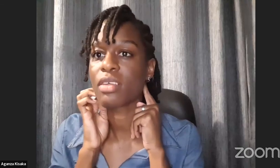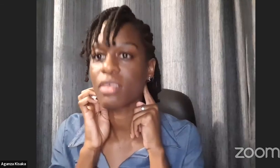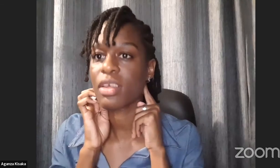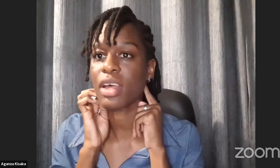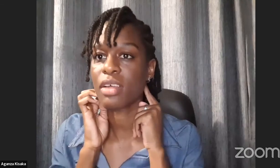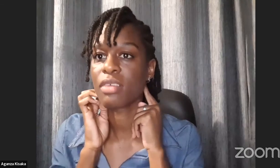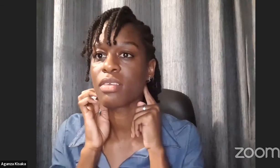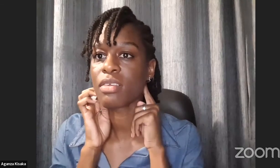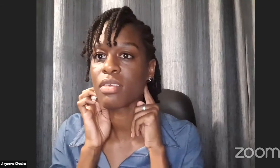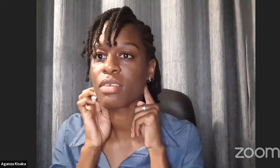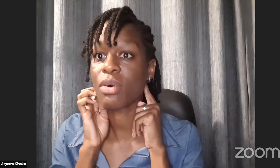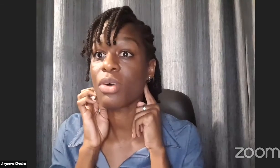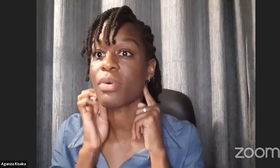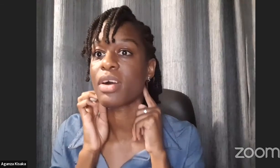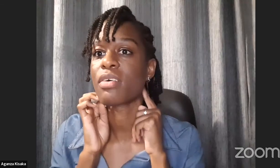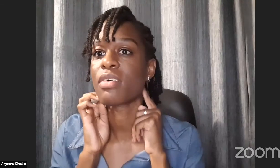Yeah, wow,